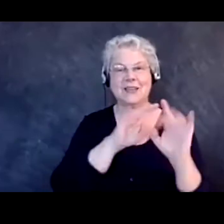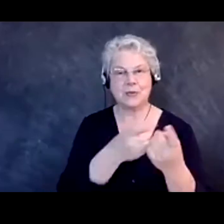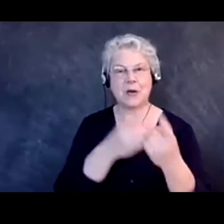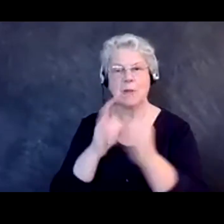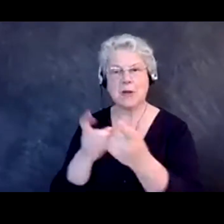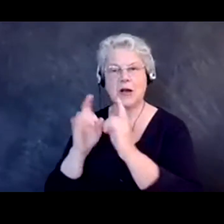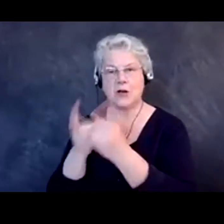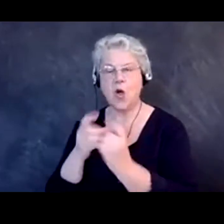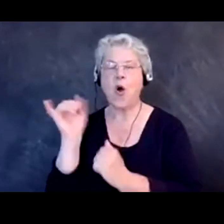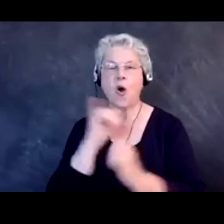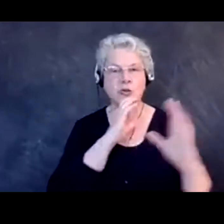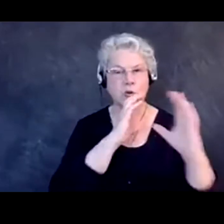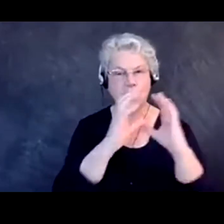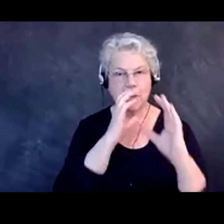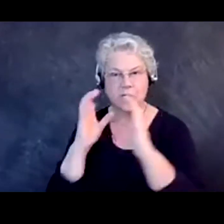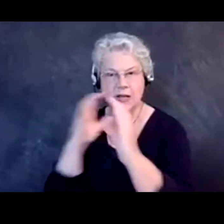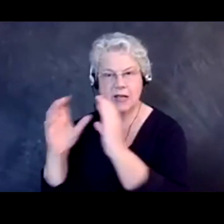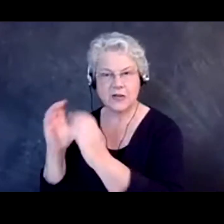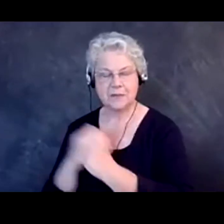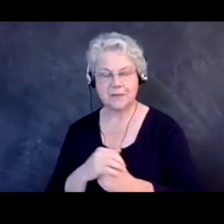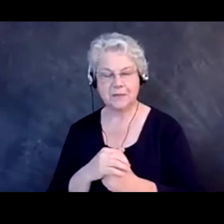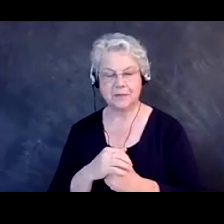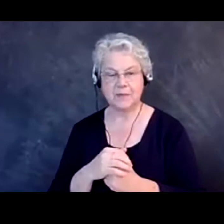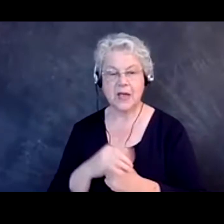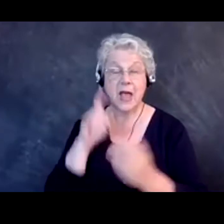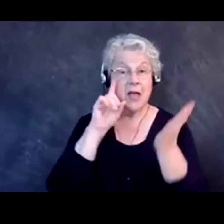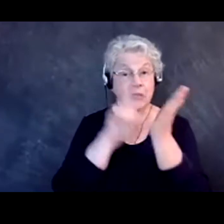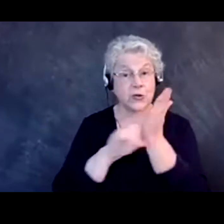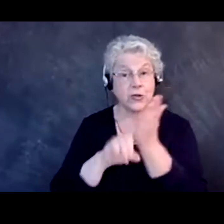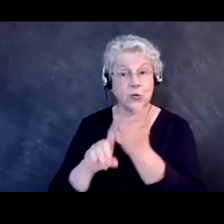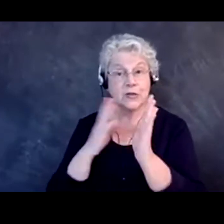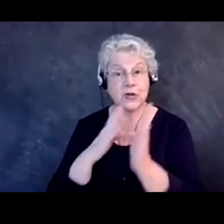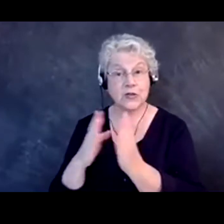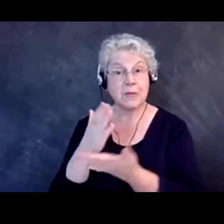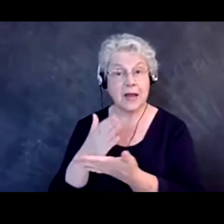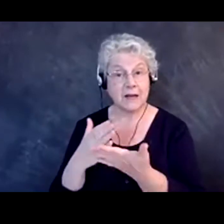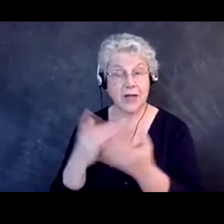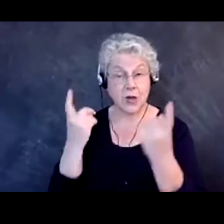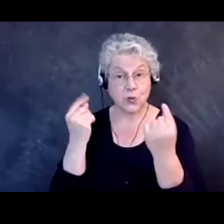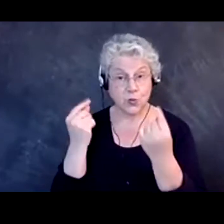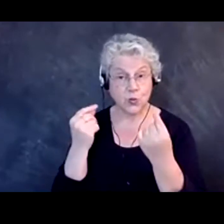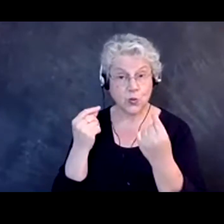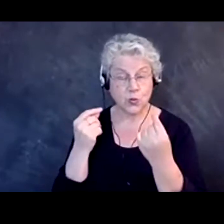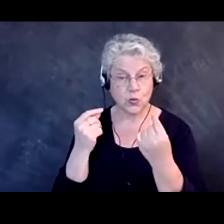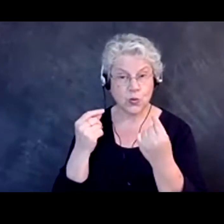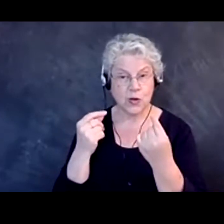by - first of all, in the research and planning phase, you need to go and interview each of the